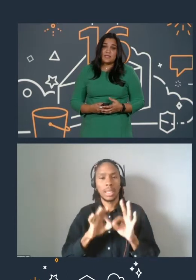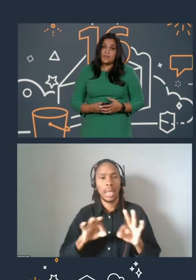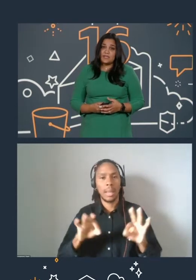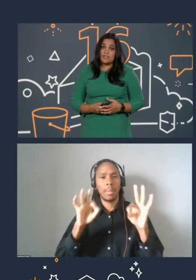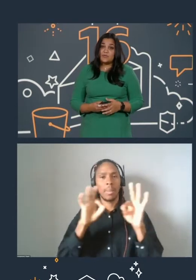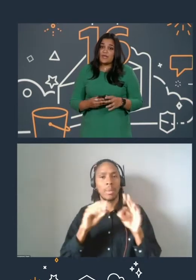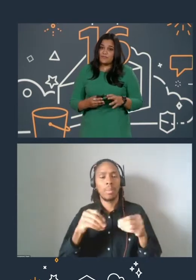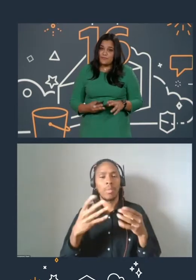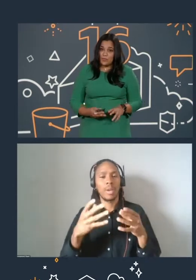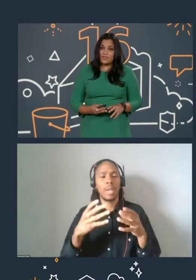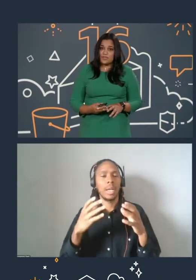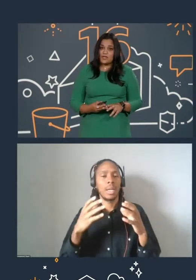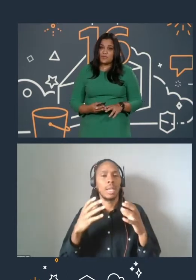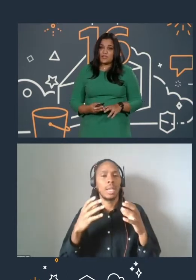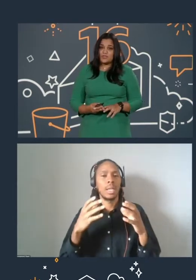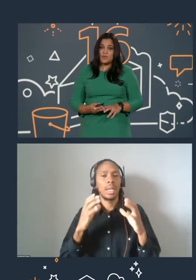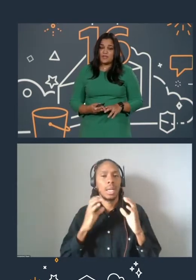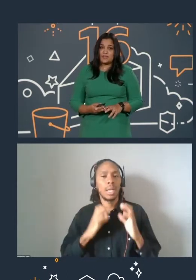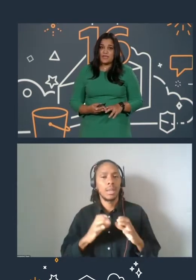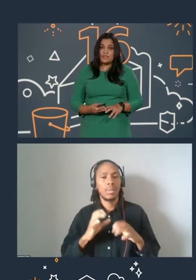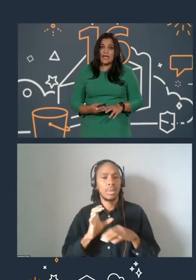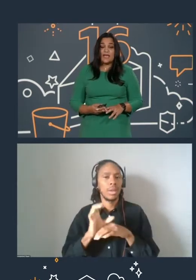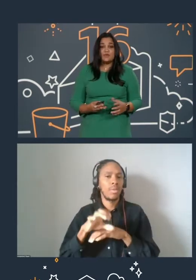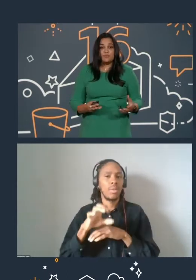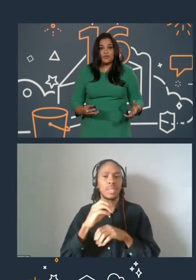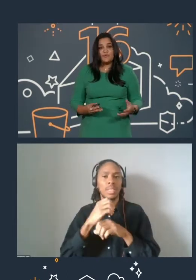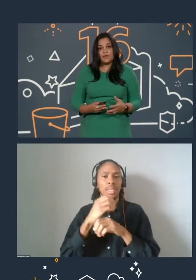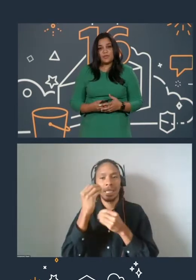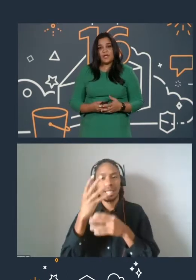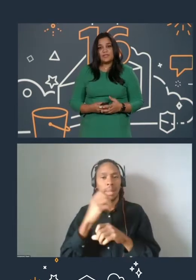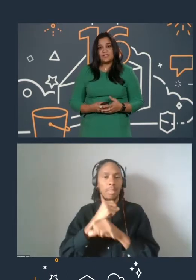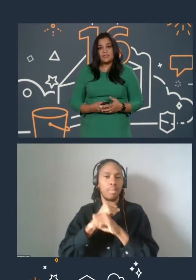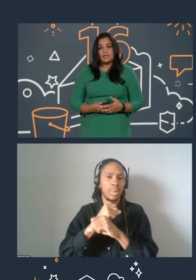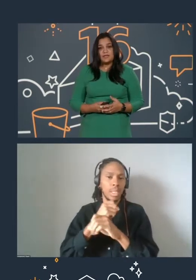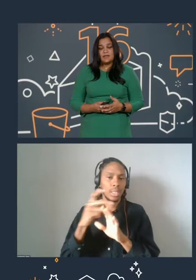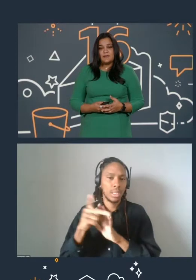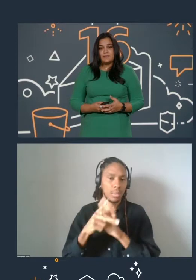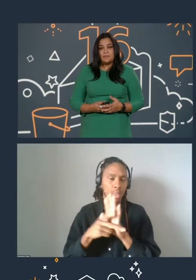the ability to enforce data protection policies and prove compliance.